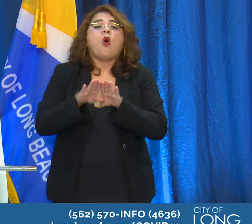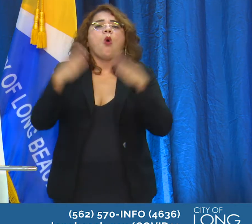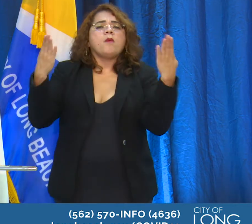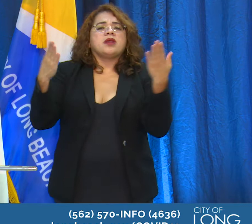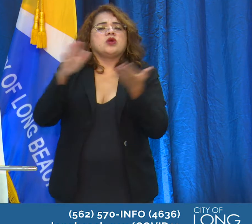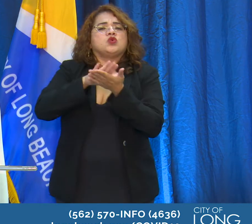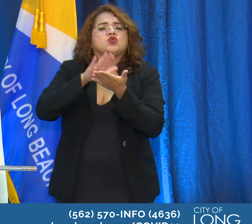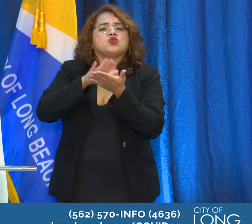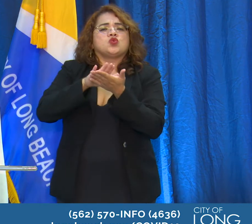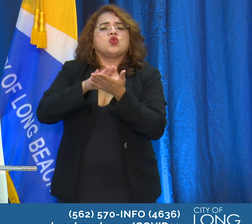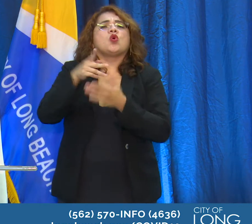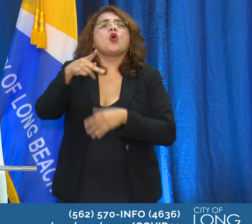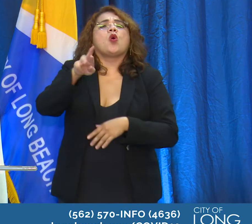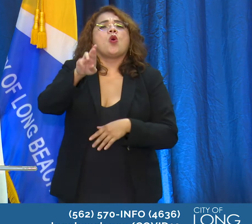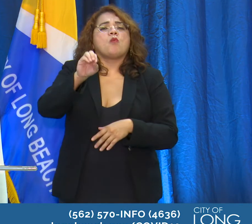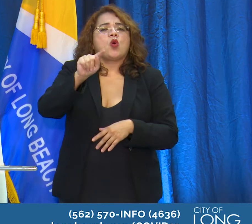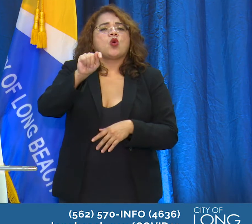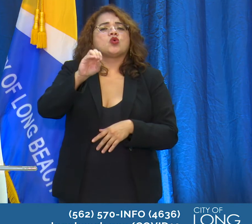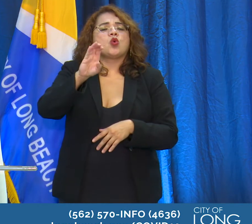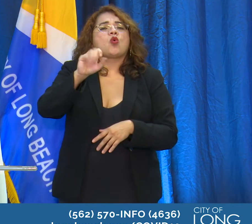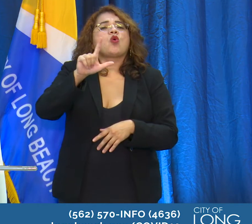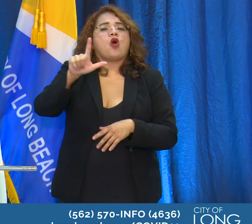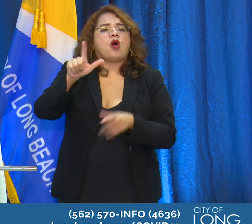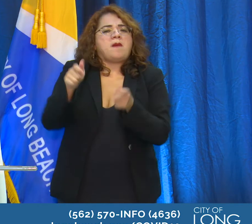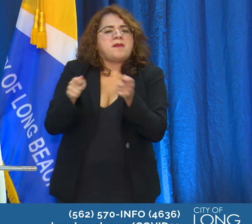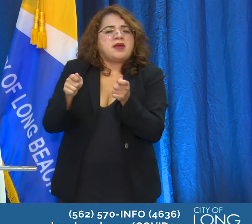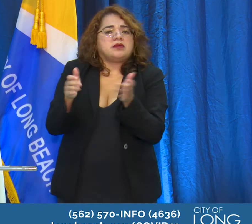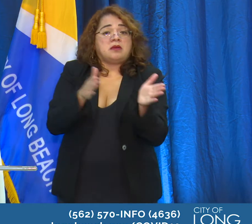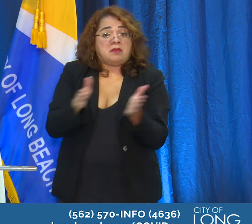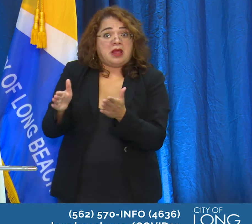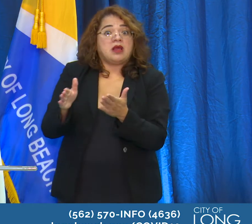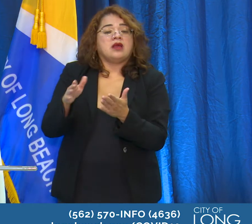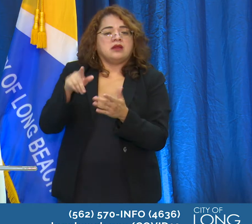for people to review if you're interested in what all the different key parts are.